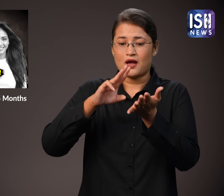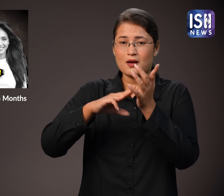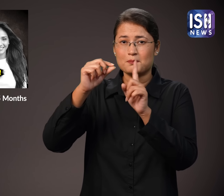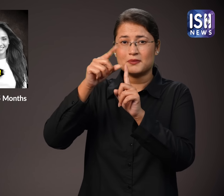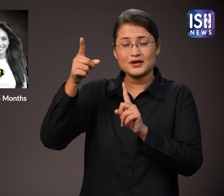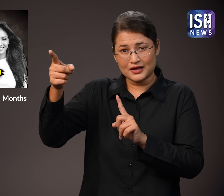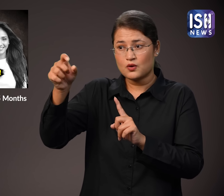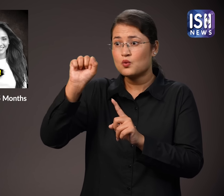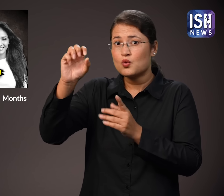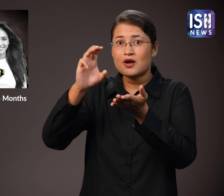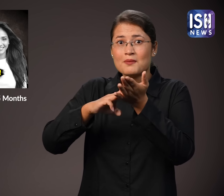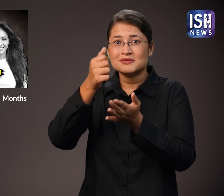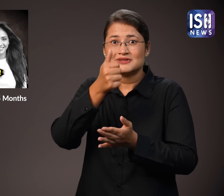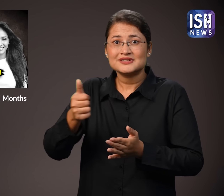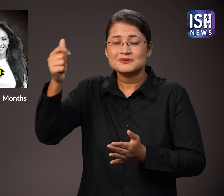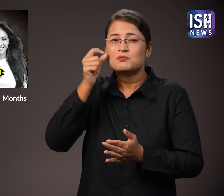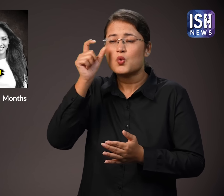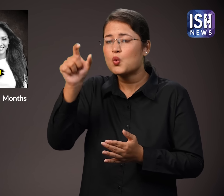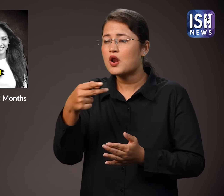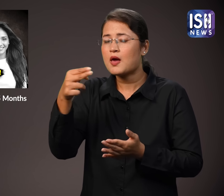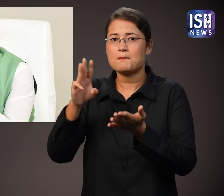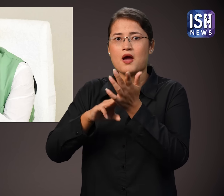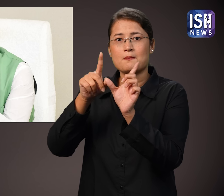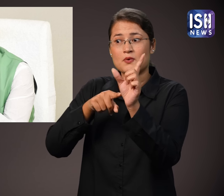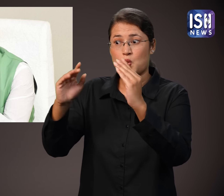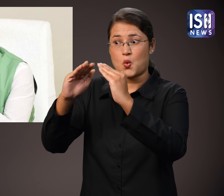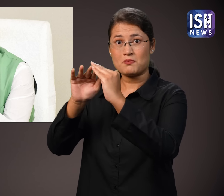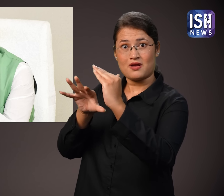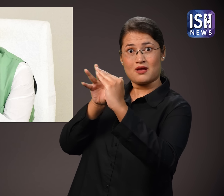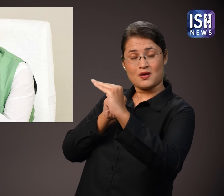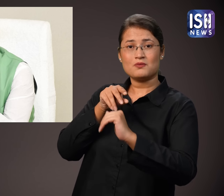Outside the residence of Mohan Yadav, Chief Minister of MP,